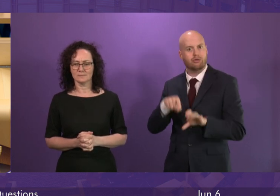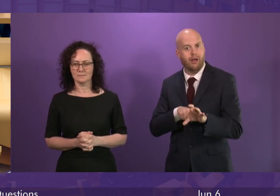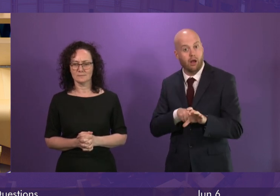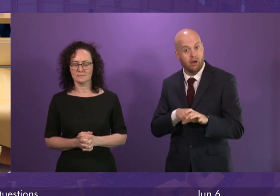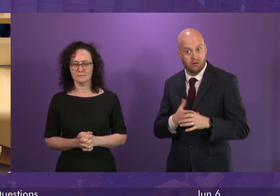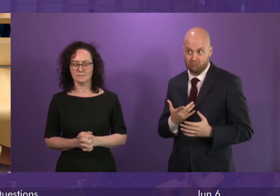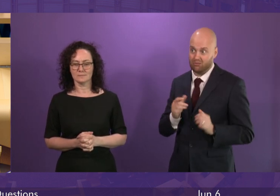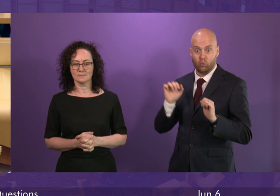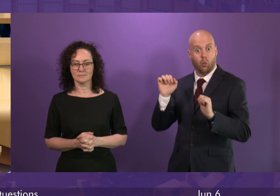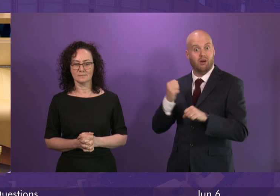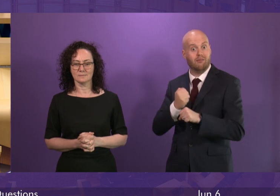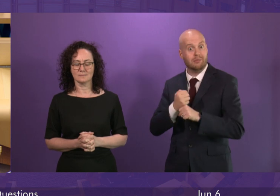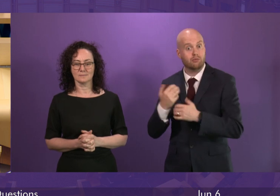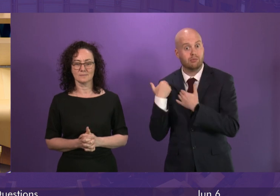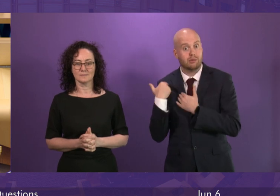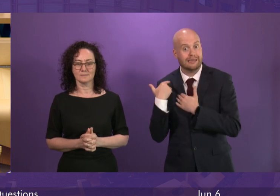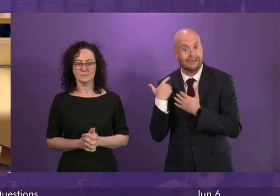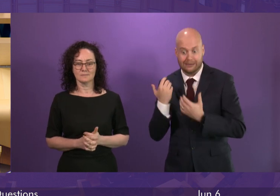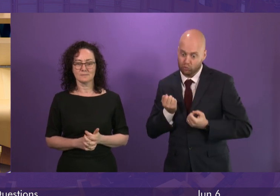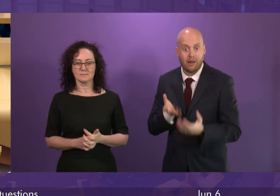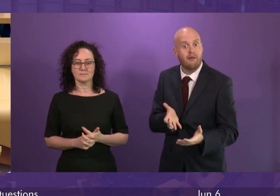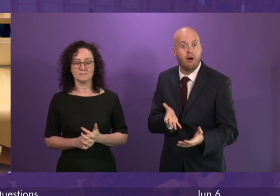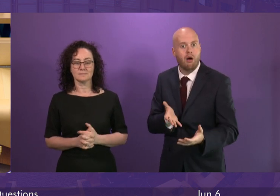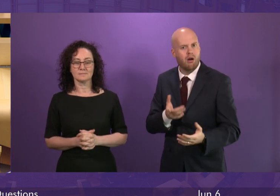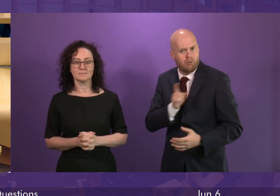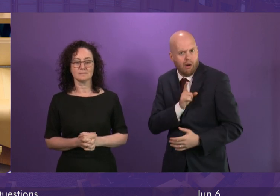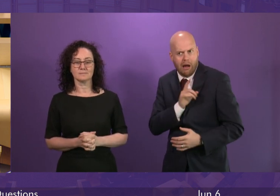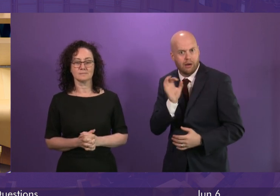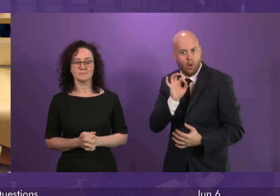responsibility to administer the scheme, so why has nothing been done to avert the crisis?